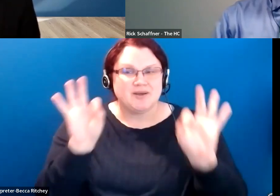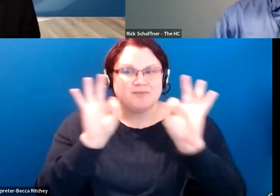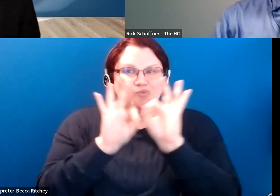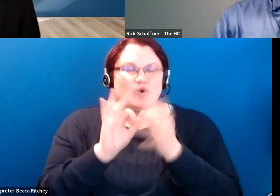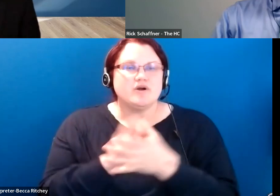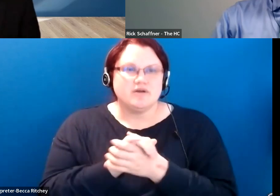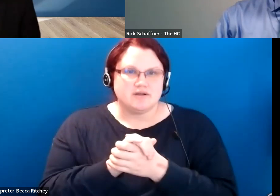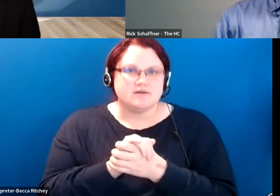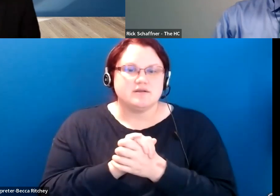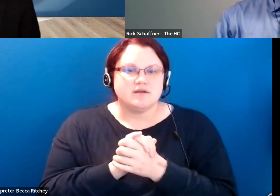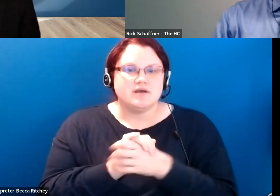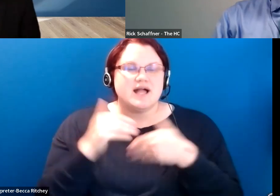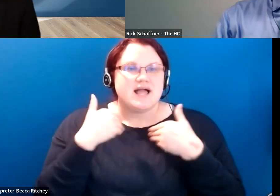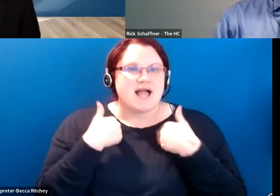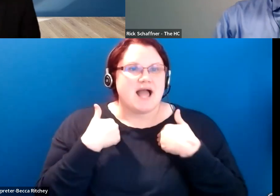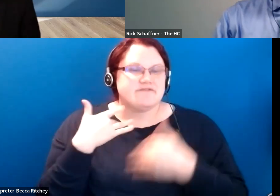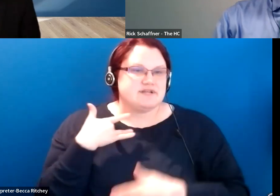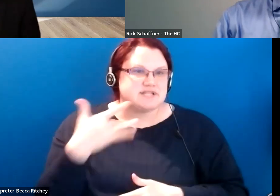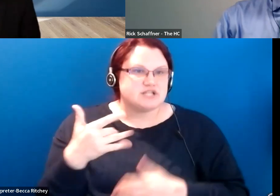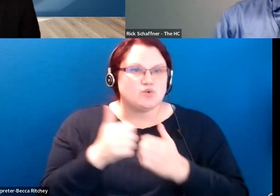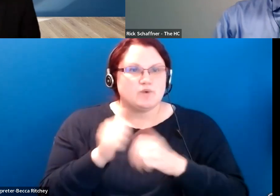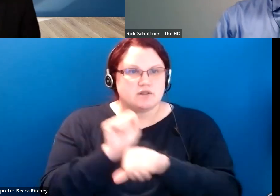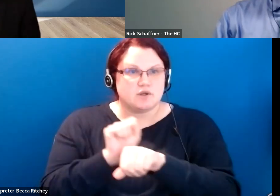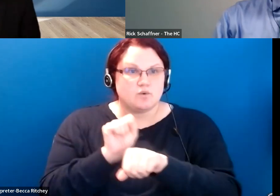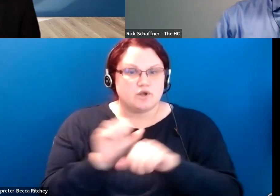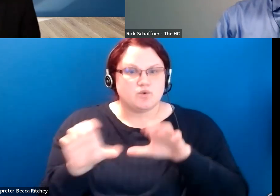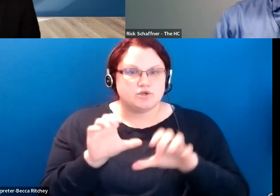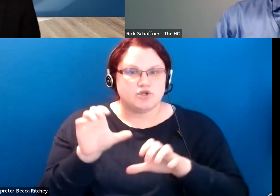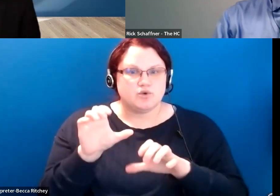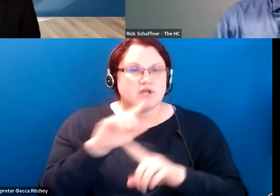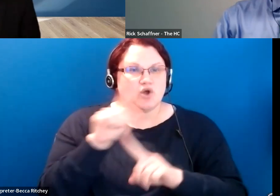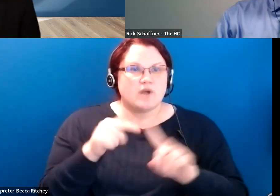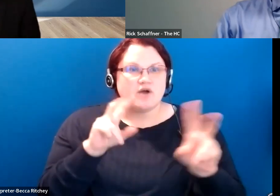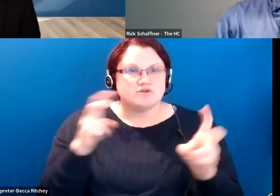and have intention with the work that we're doing around topics, such as this.